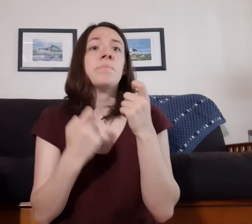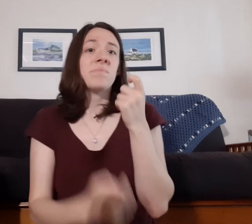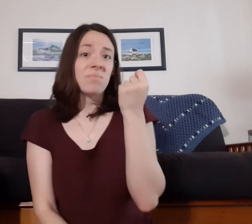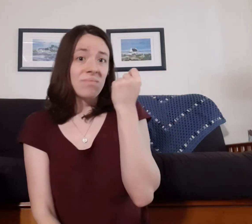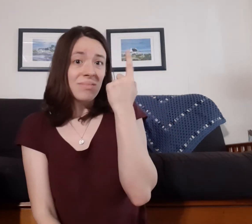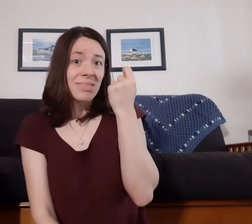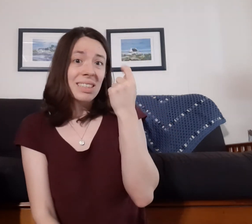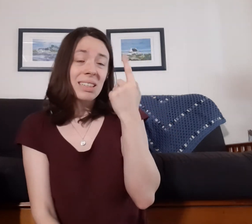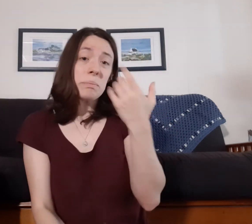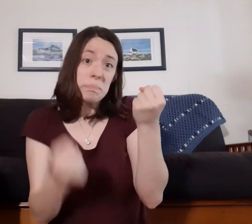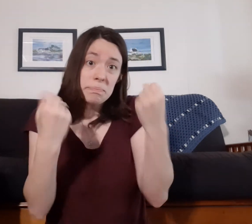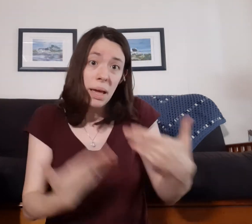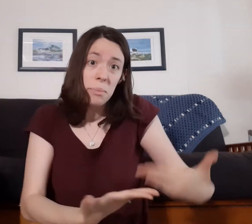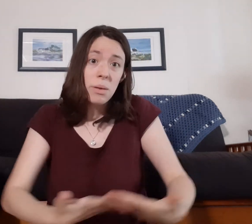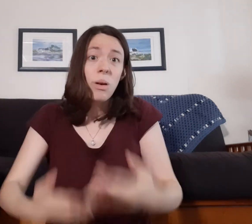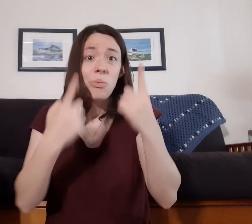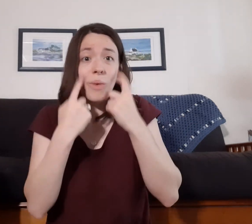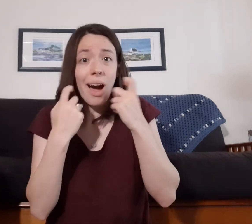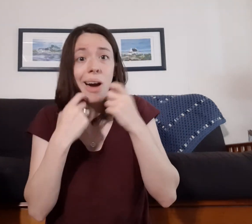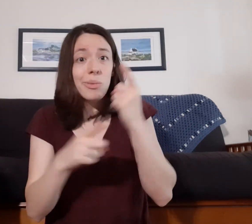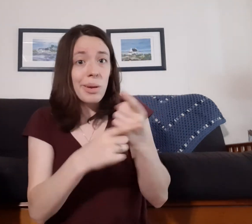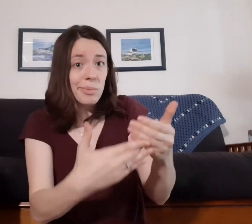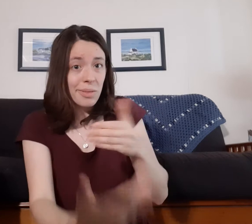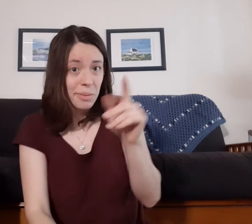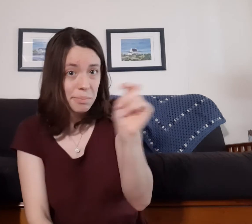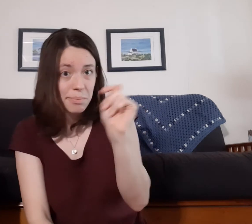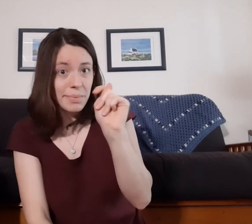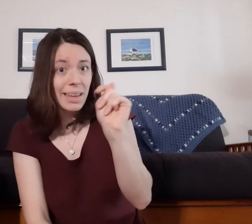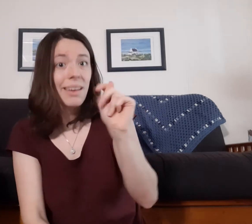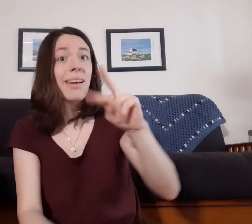Since many newborns cry right before they need to pee,